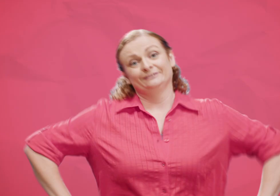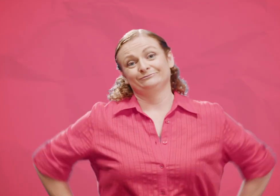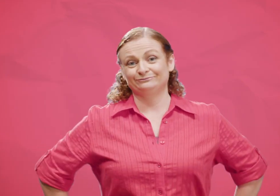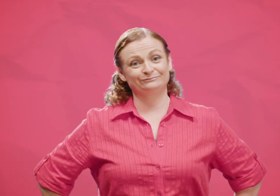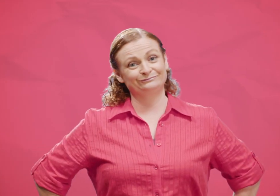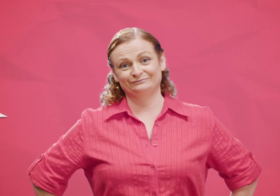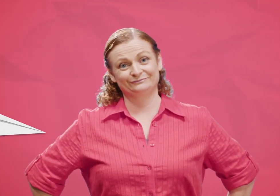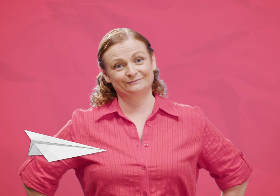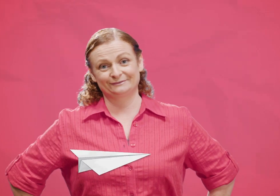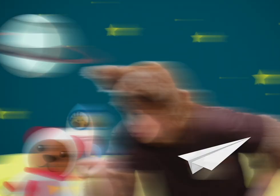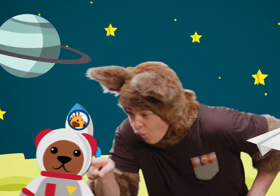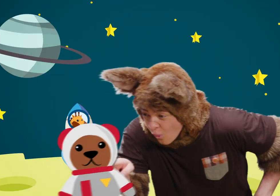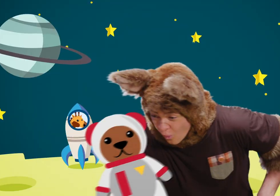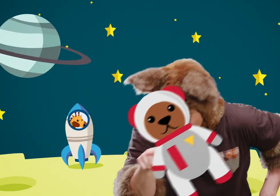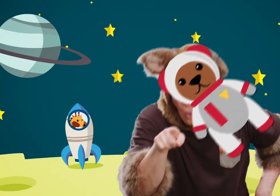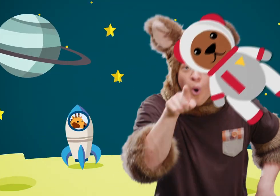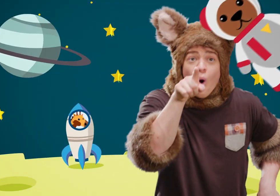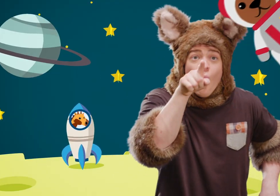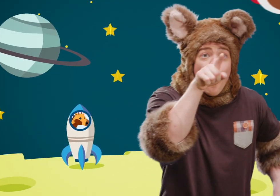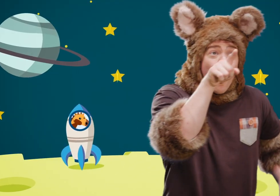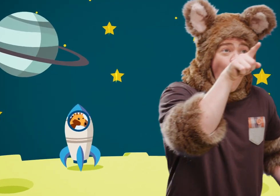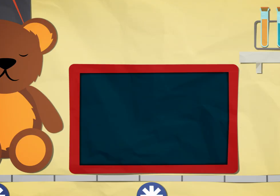Hmm. Wow.